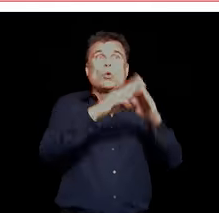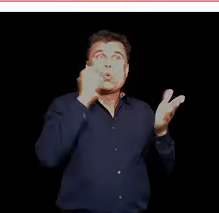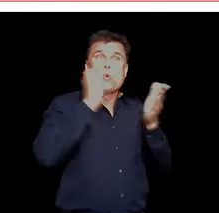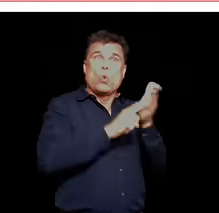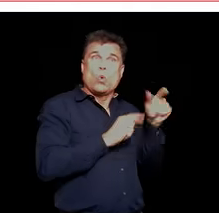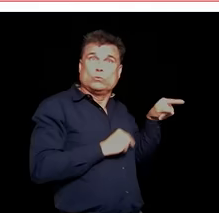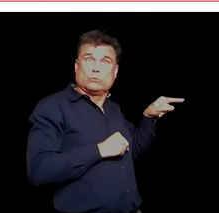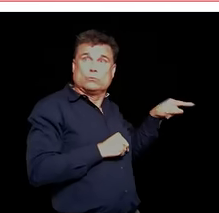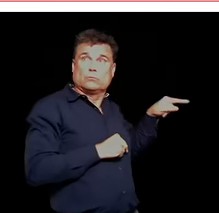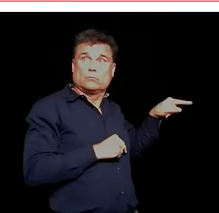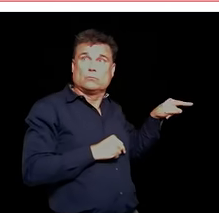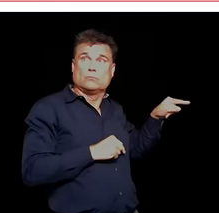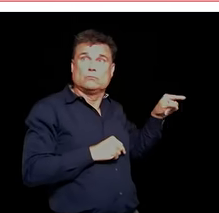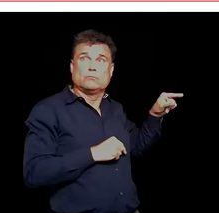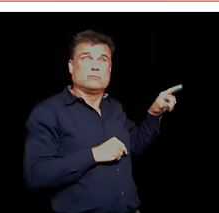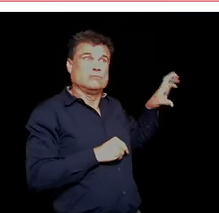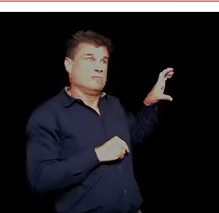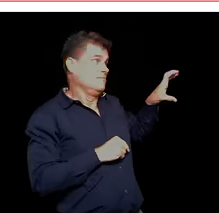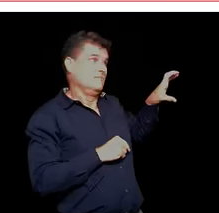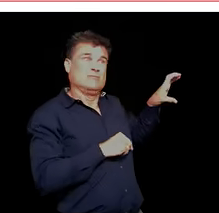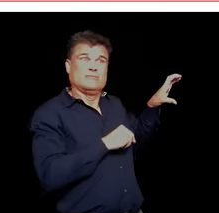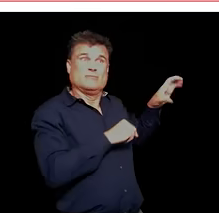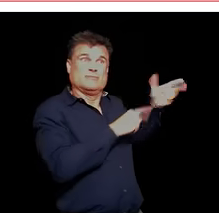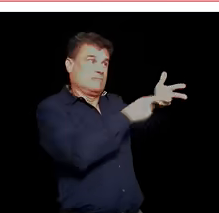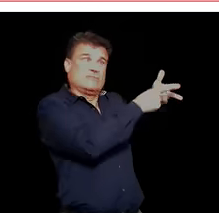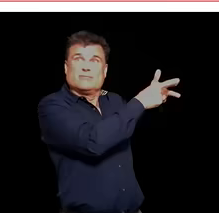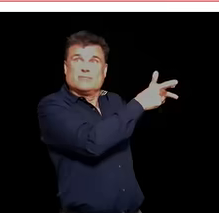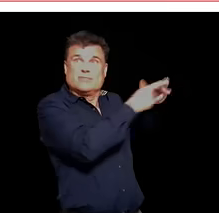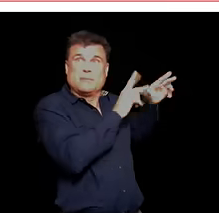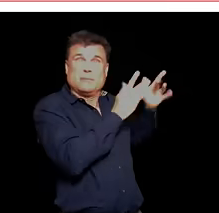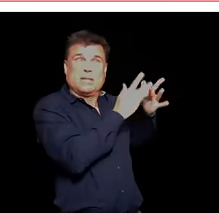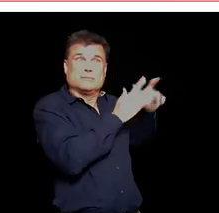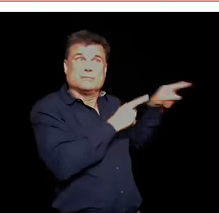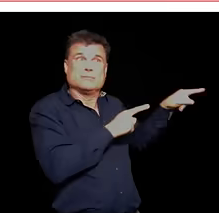if you've been involved in one of these exposure events.